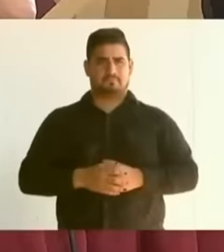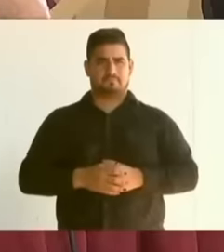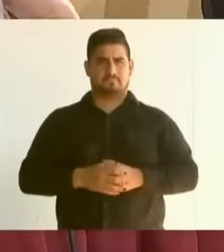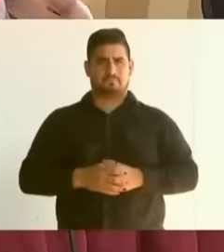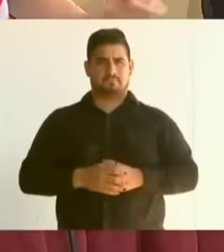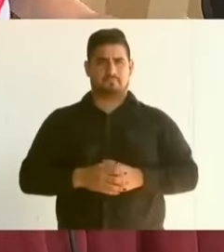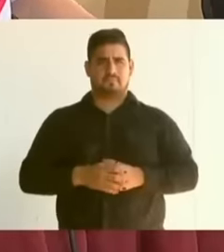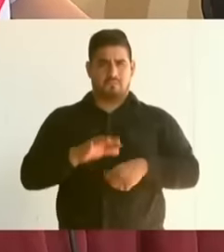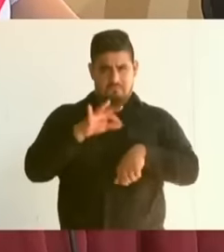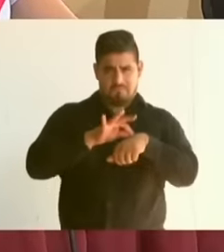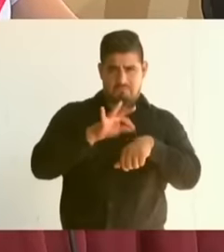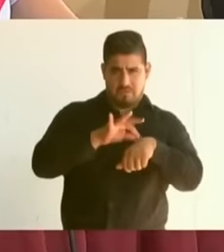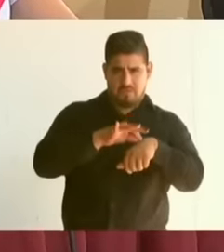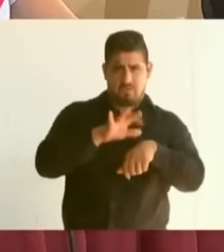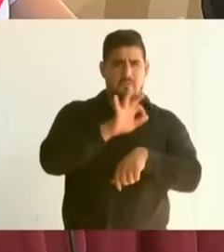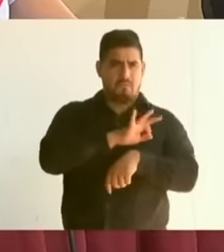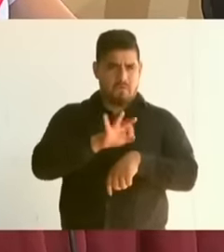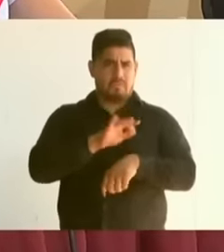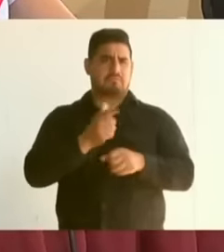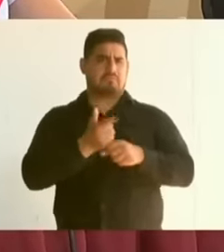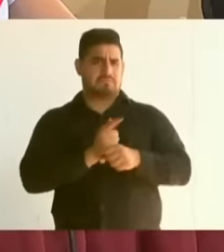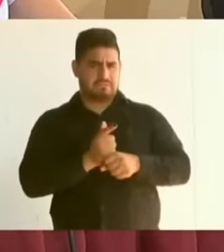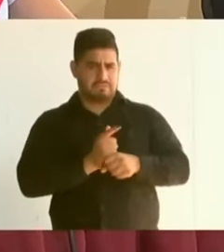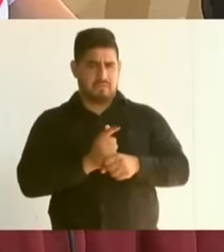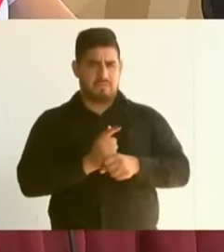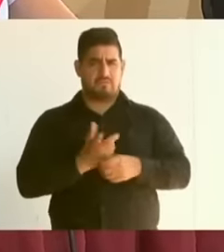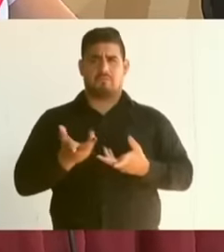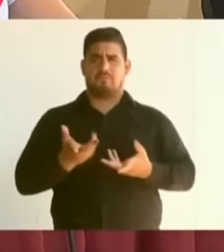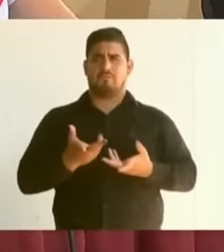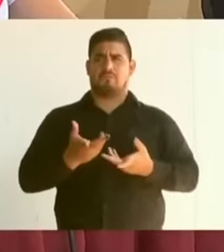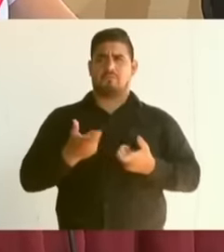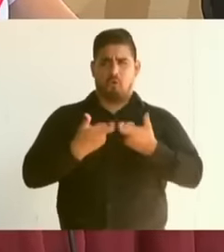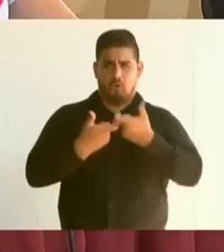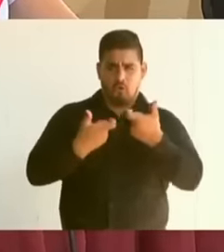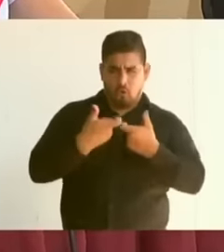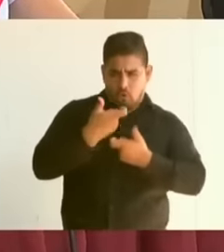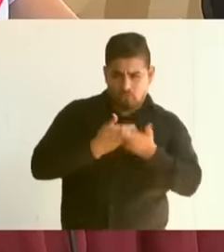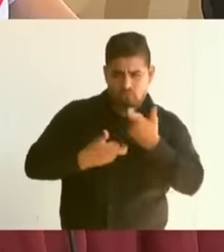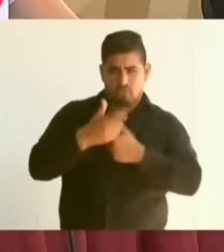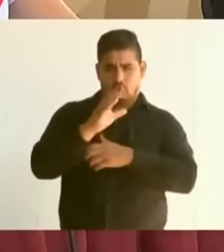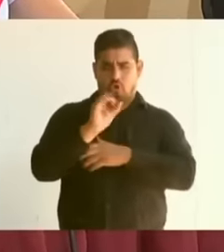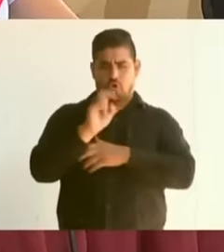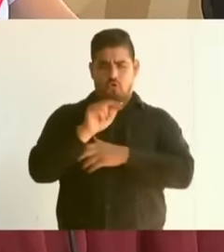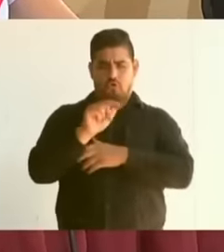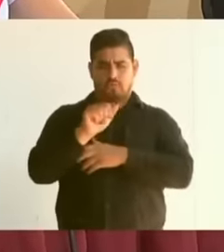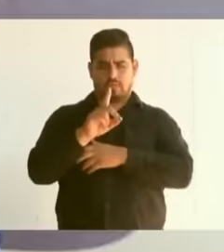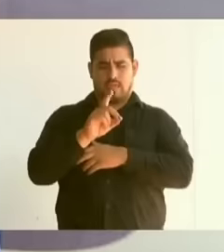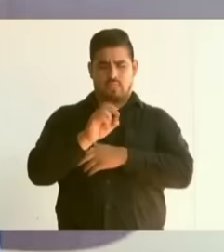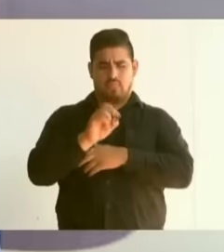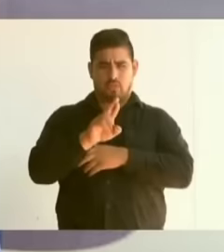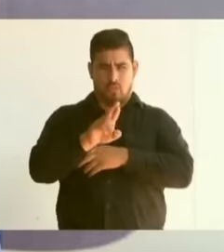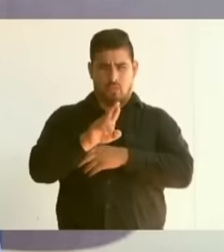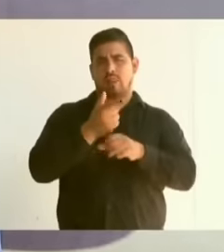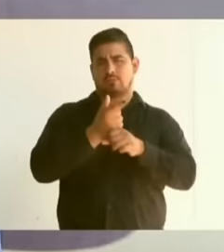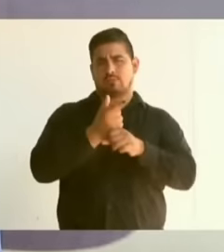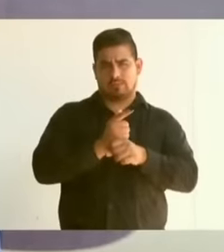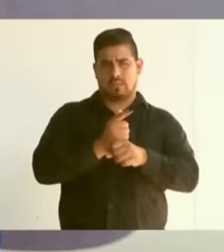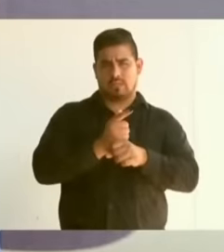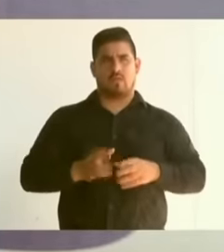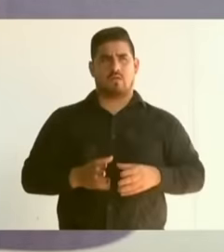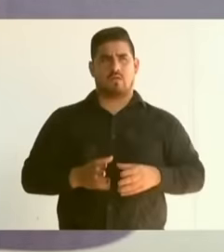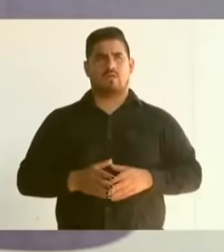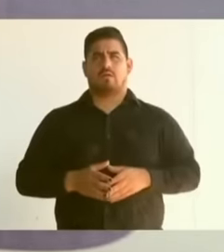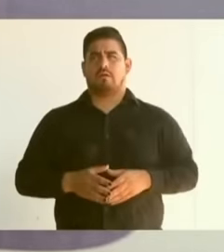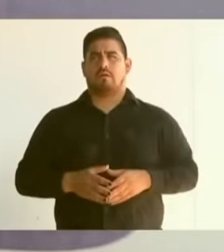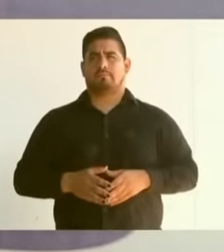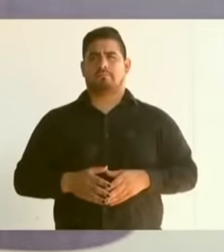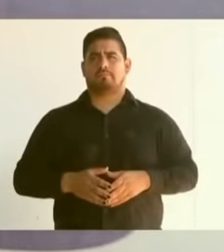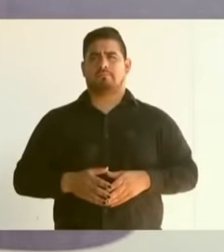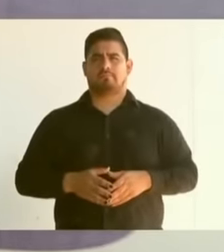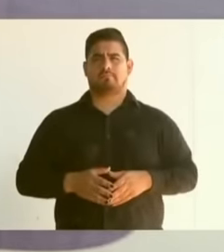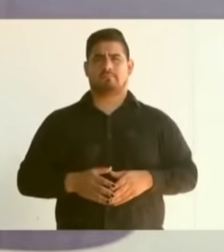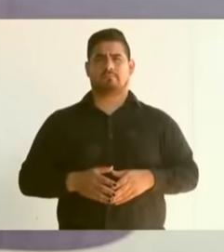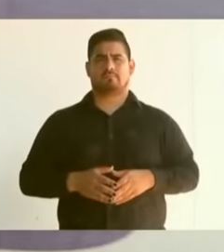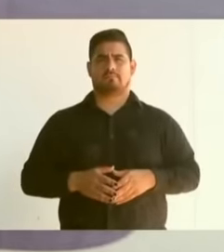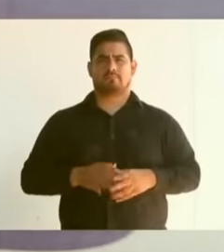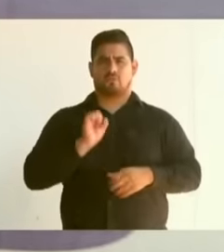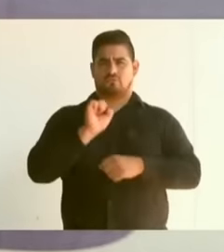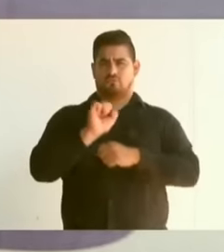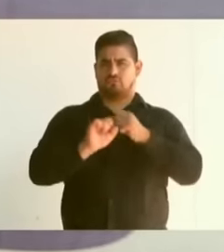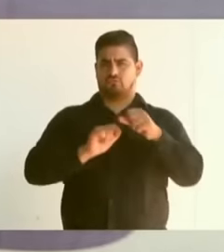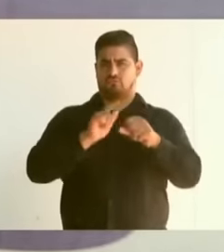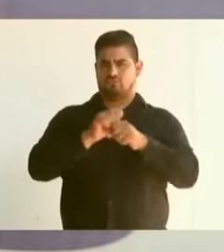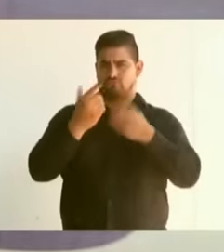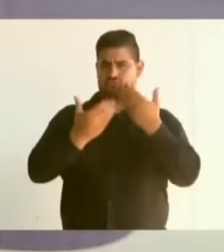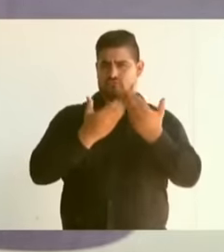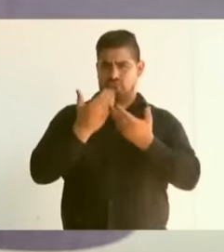can be licensed an accountant the level is a graduate a sociologist is a graduate